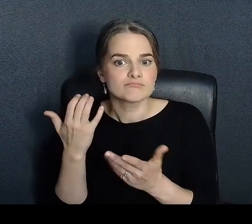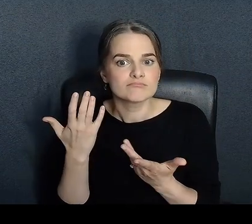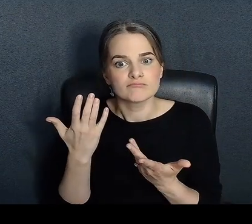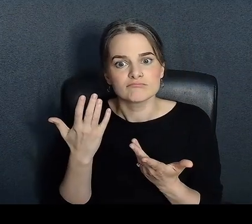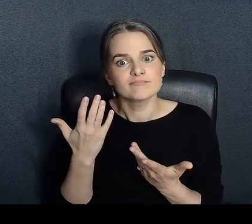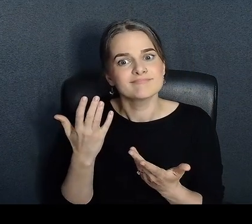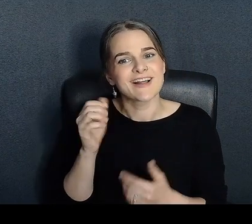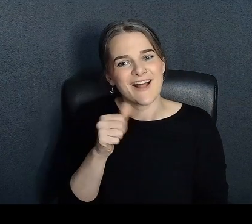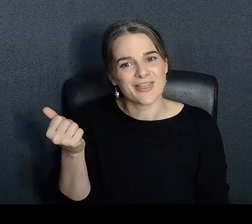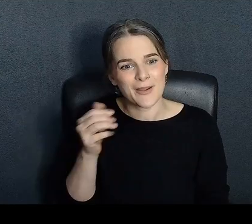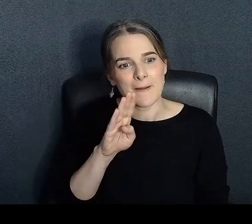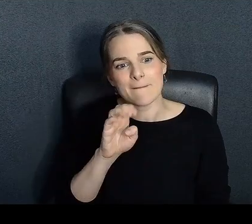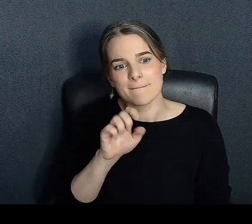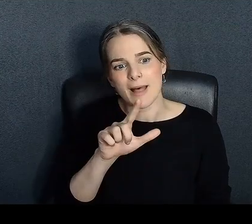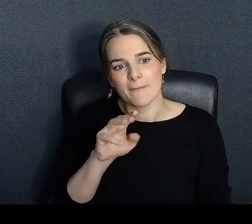The next device over.